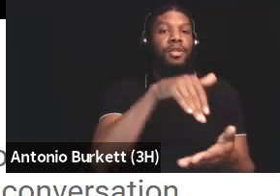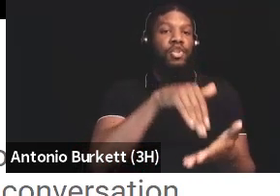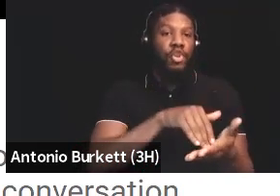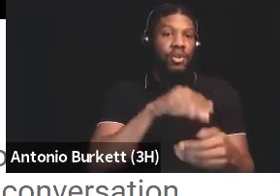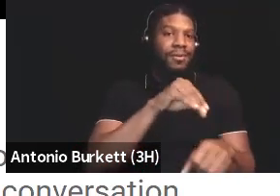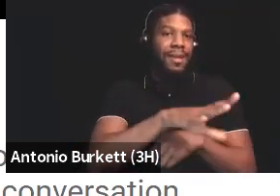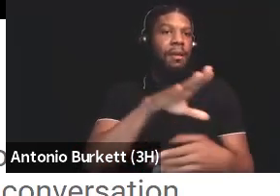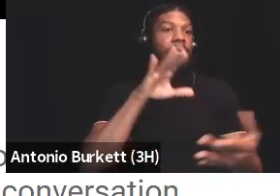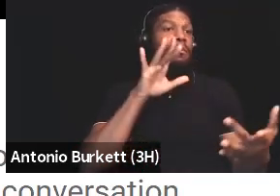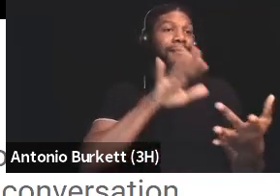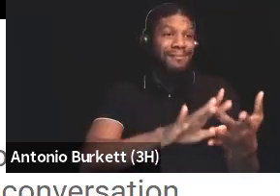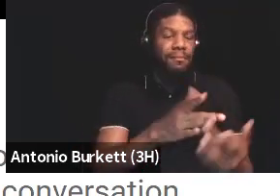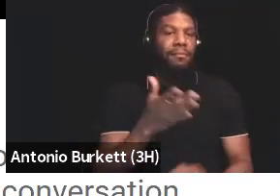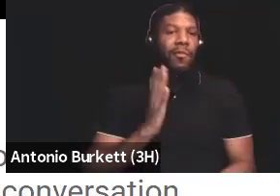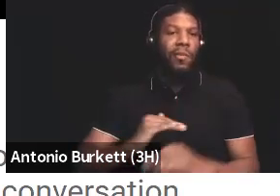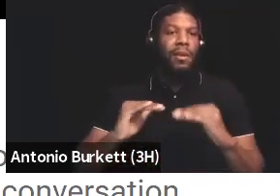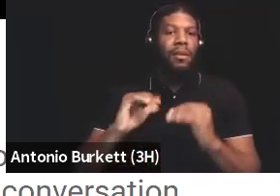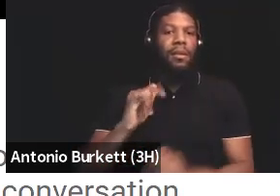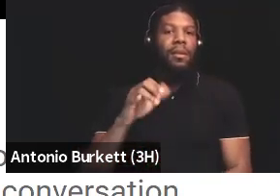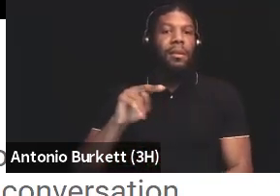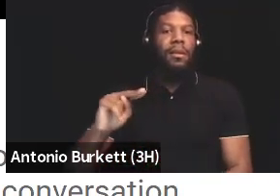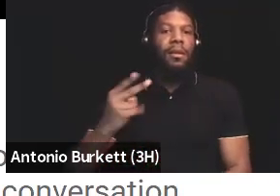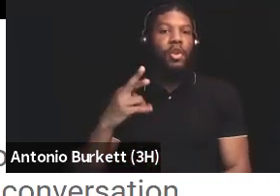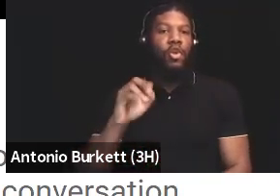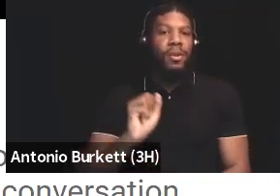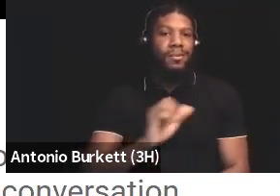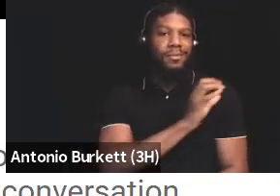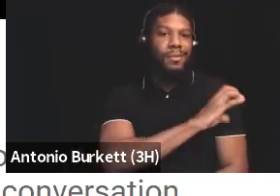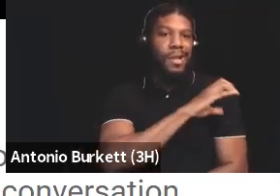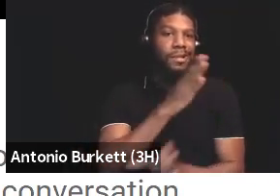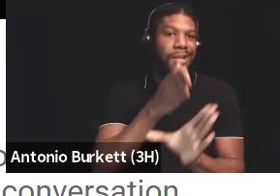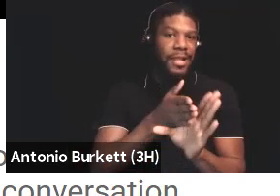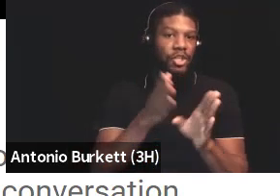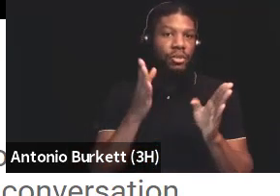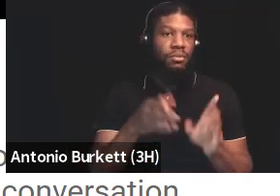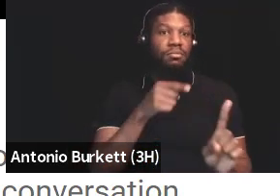Lynn Harris, who is a clinical psychologist and fortunately, at one of her previous institutions,